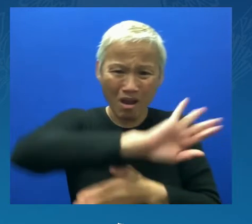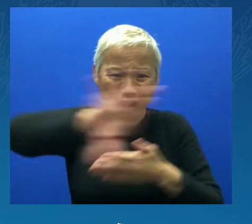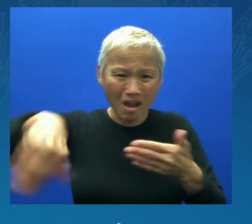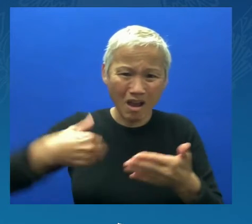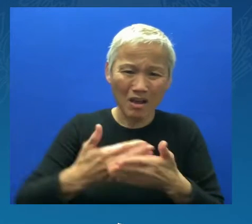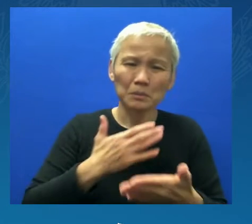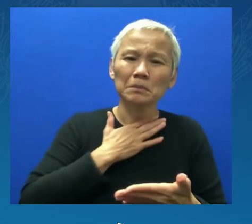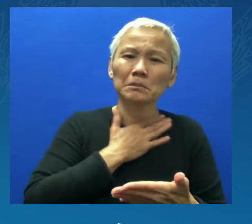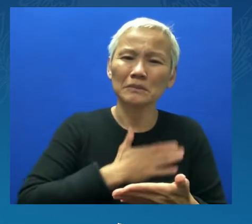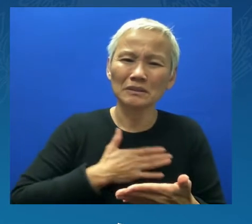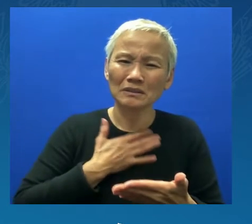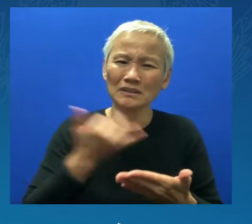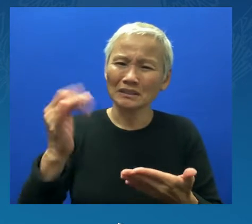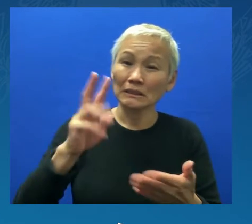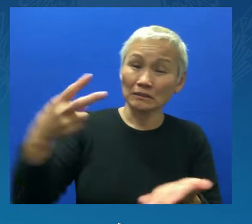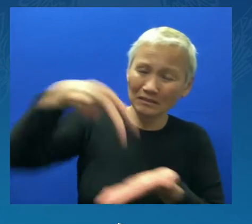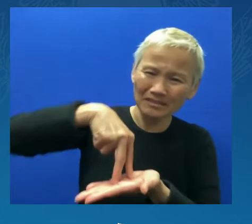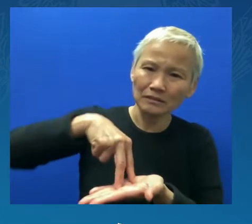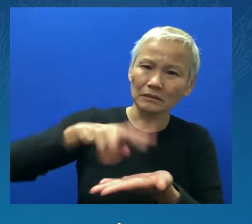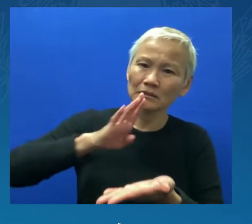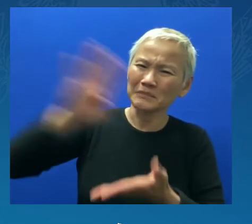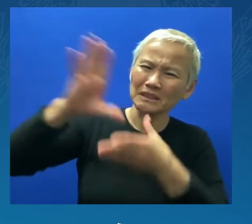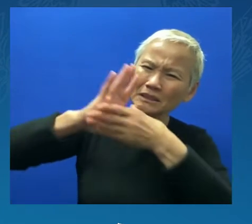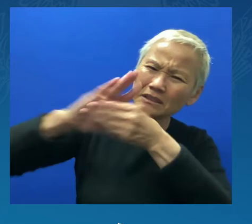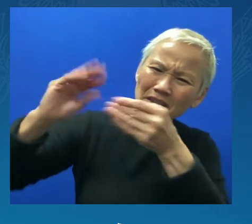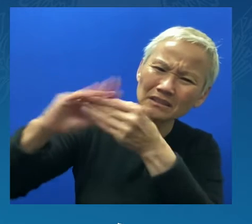and let folks know they are not alone